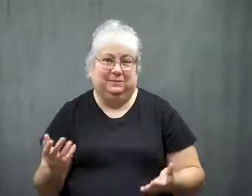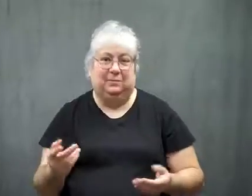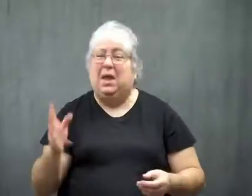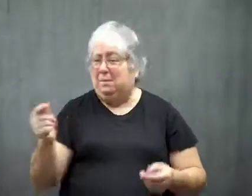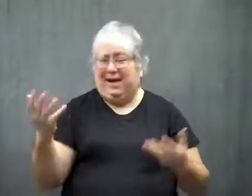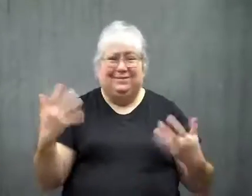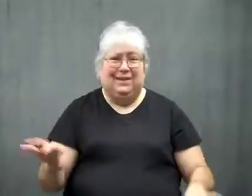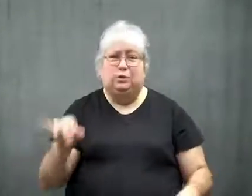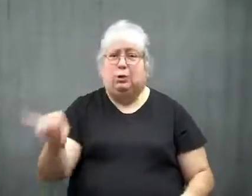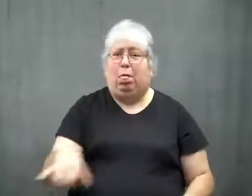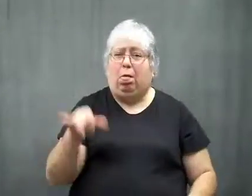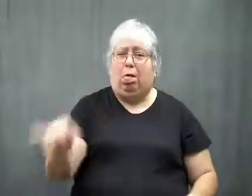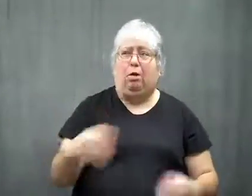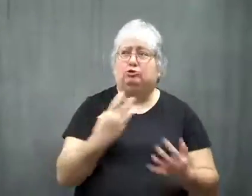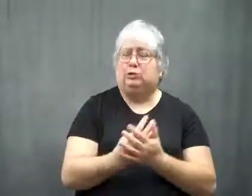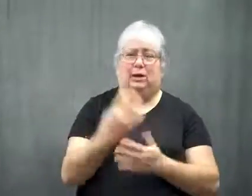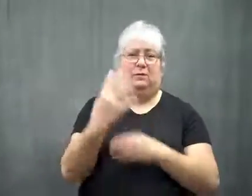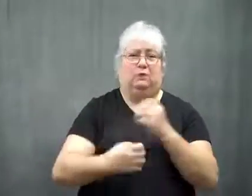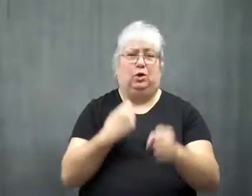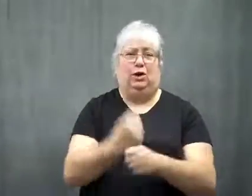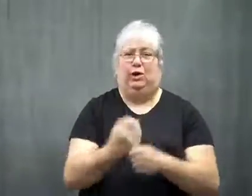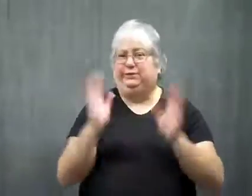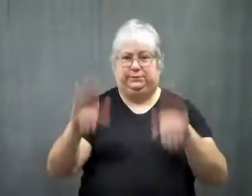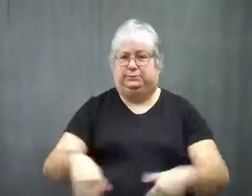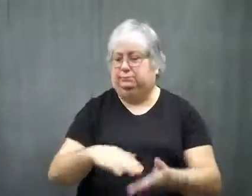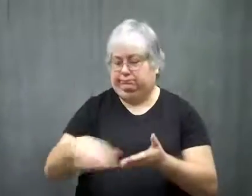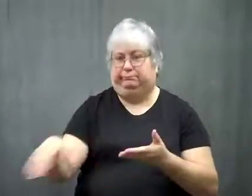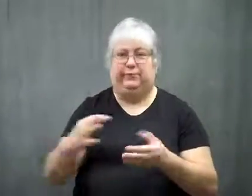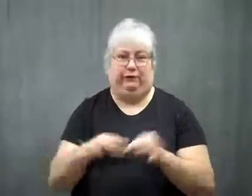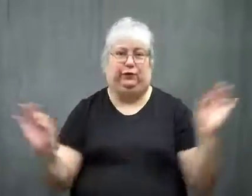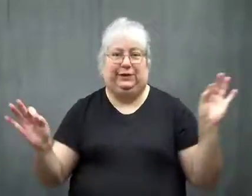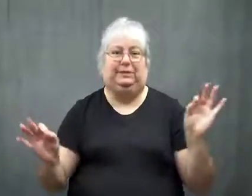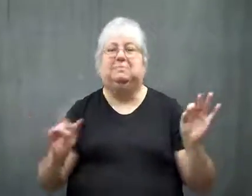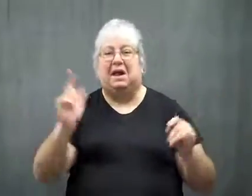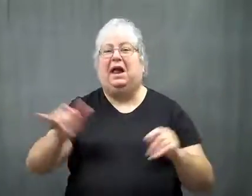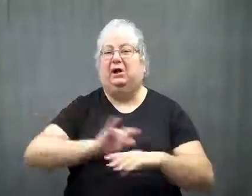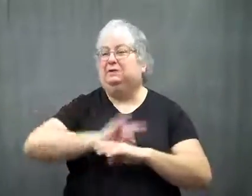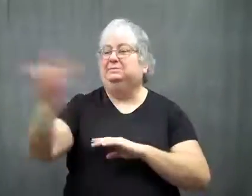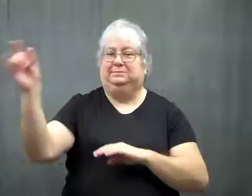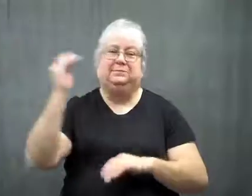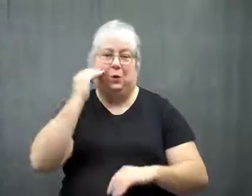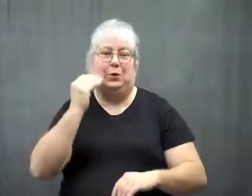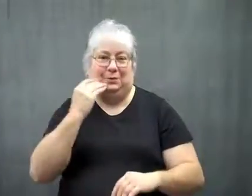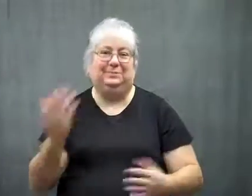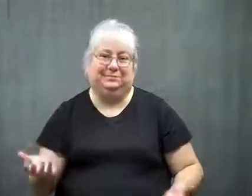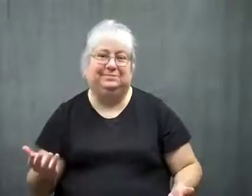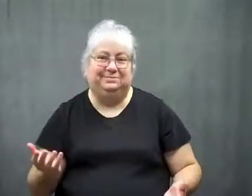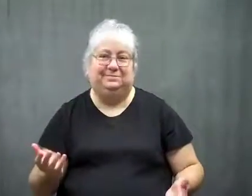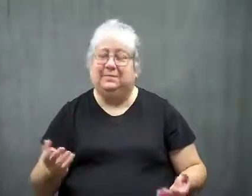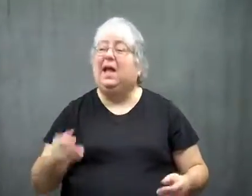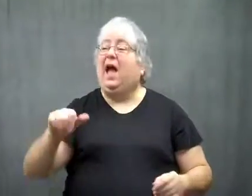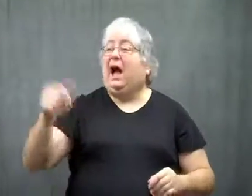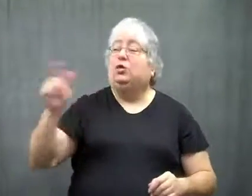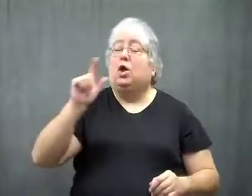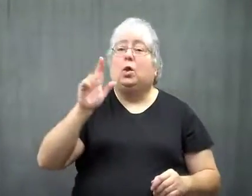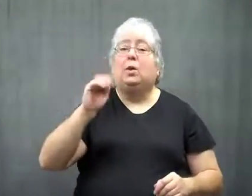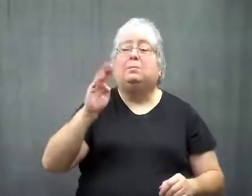Since she had already spent four years in jail, she was set free and flew home.